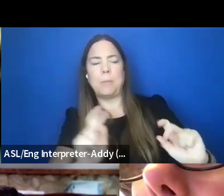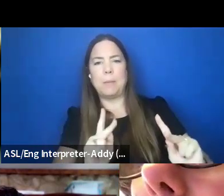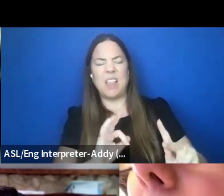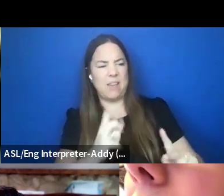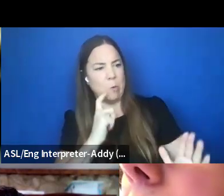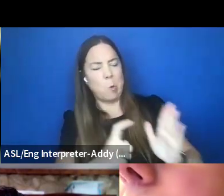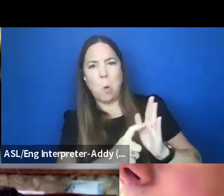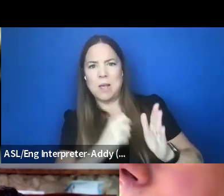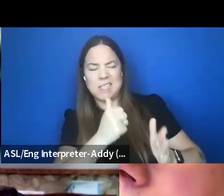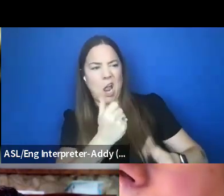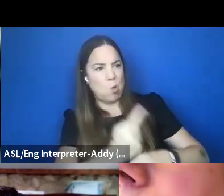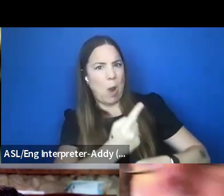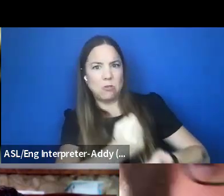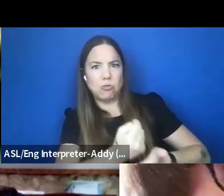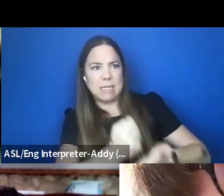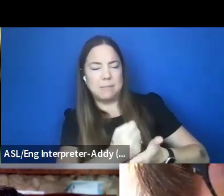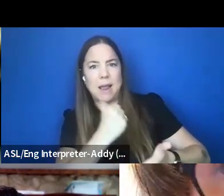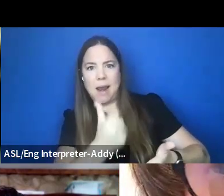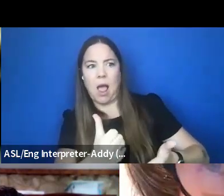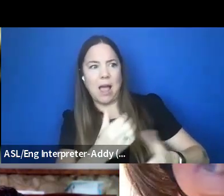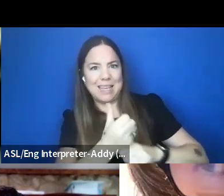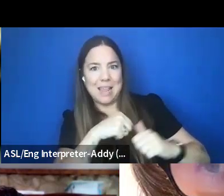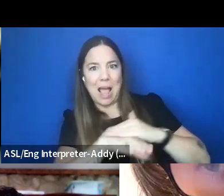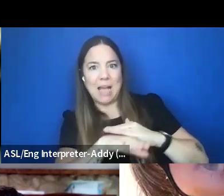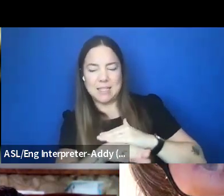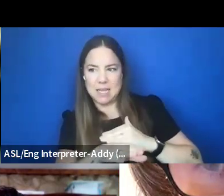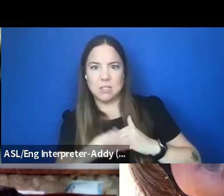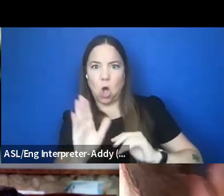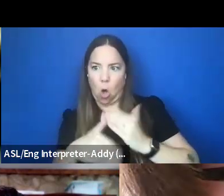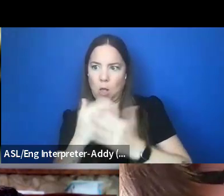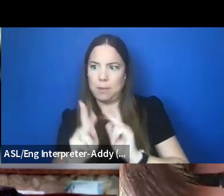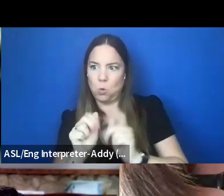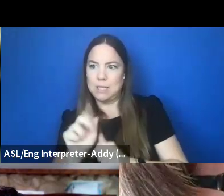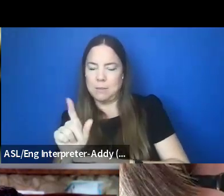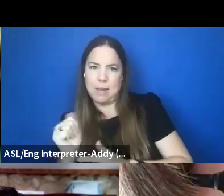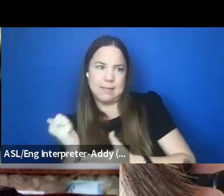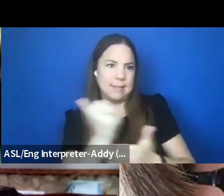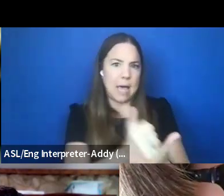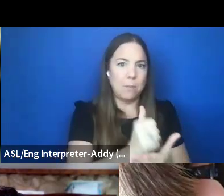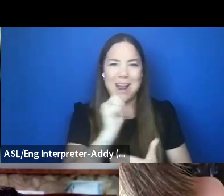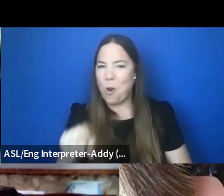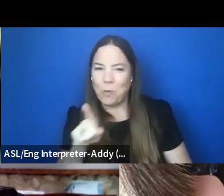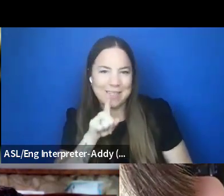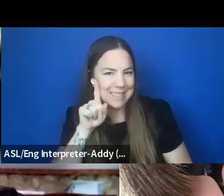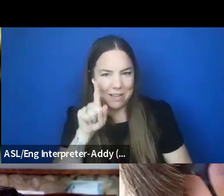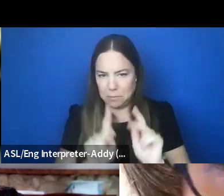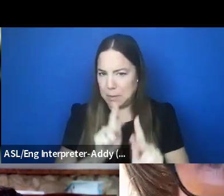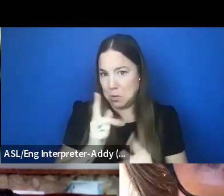Don Dew: and is being refused access. Don Dew: not just people who are deaf. Right? It's just like if somebody